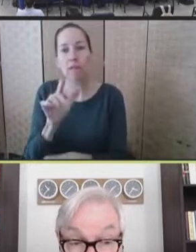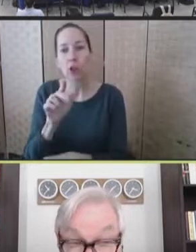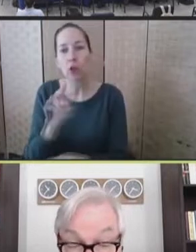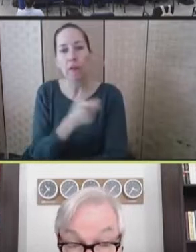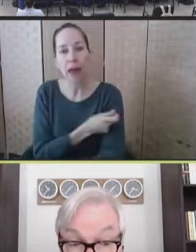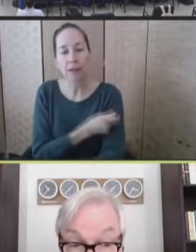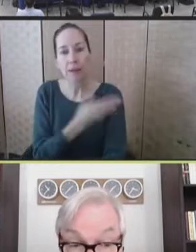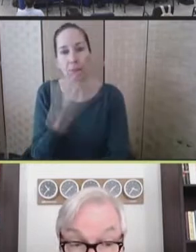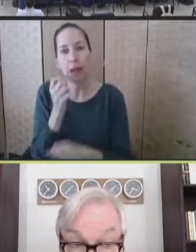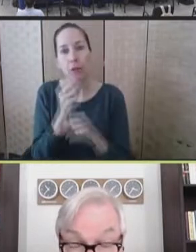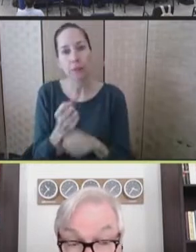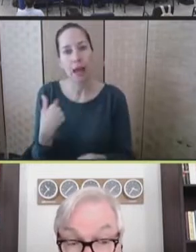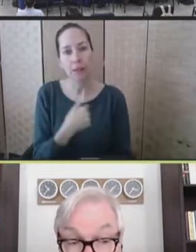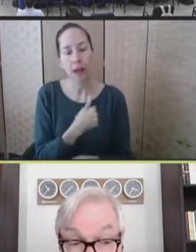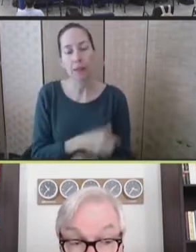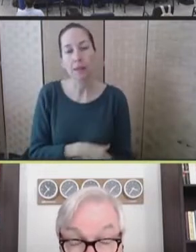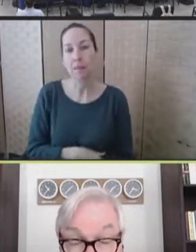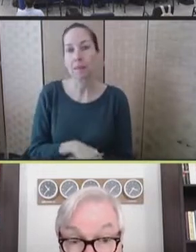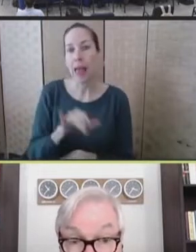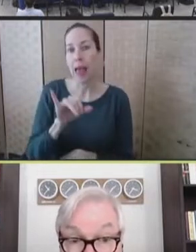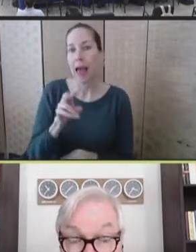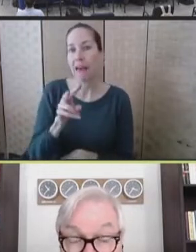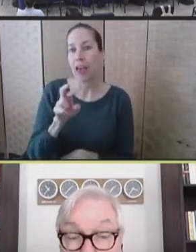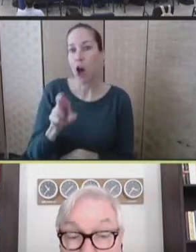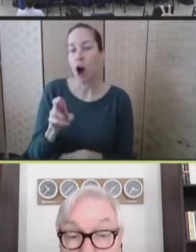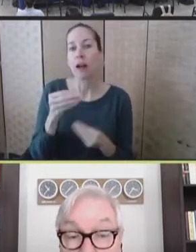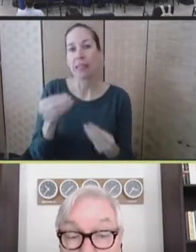And the IVR provides a detailed roadmap for doing this.